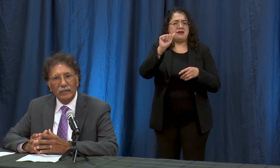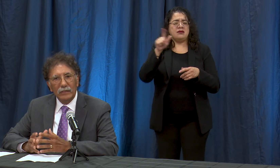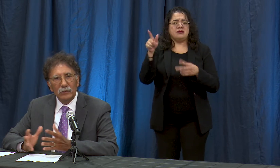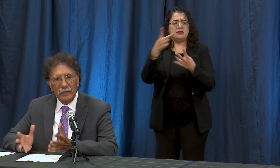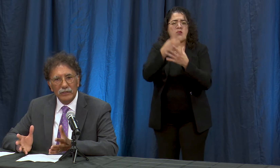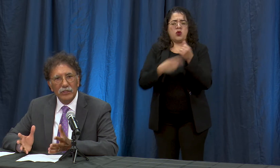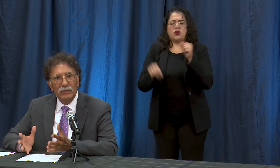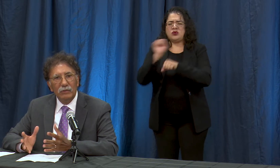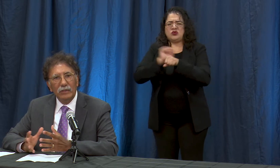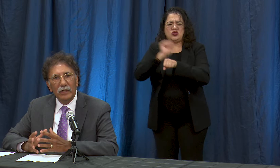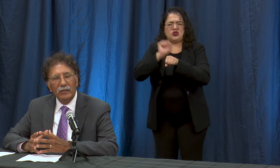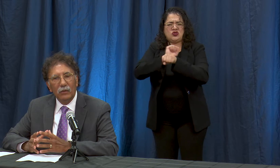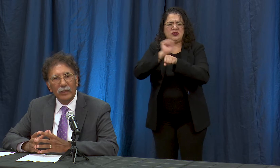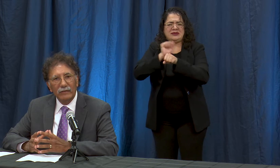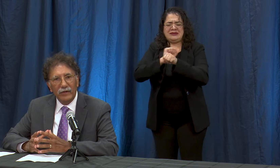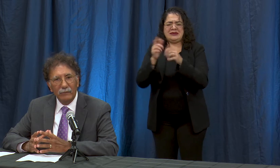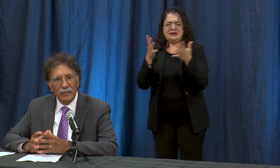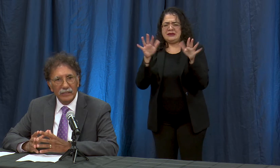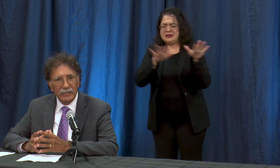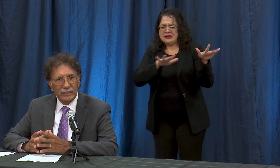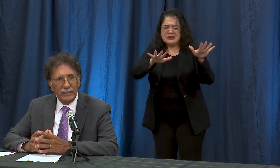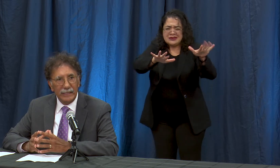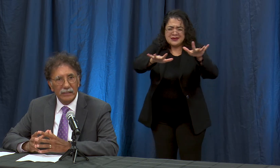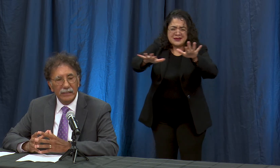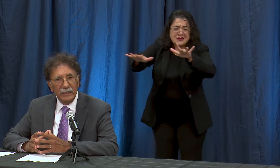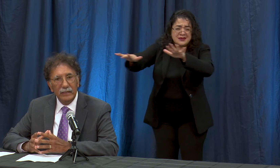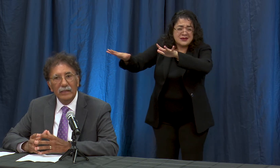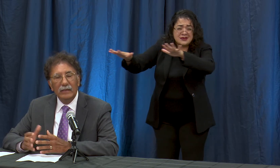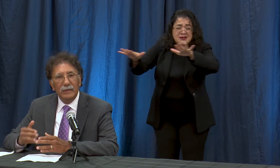only transition with regard to the work environment as necessitated today but